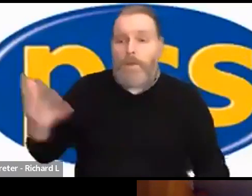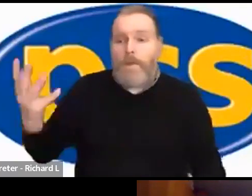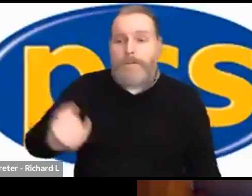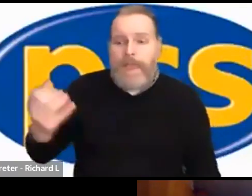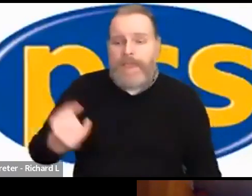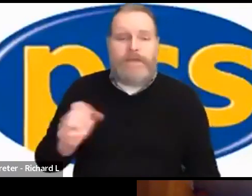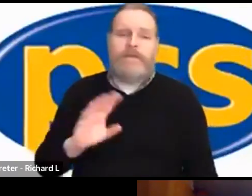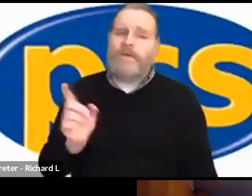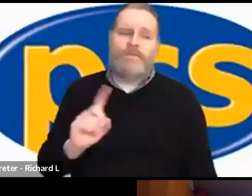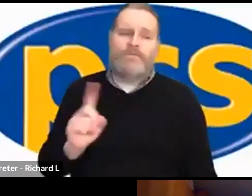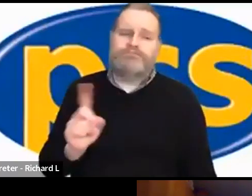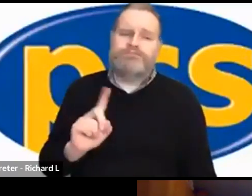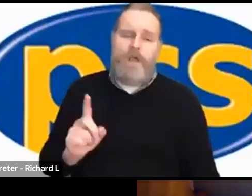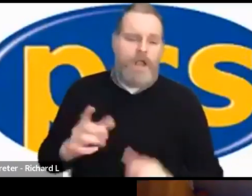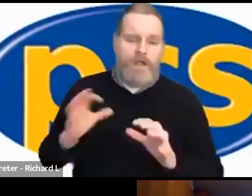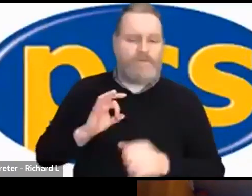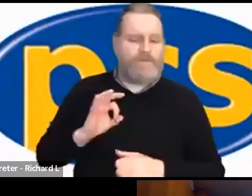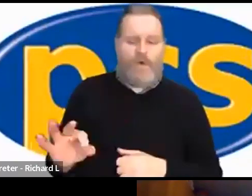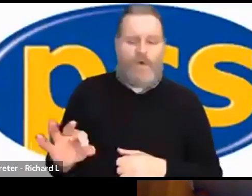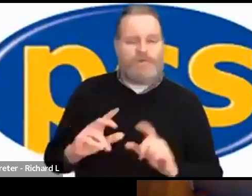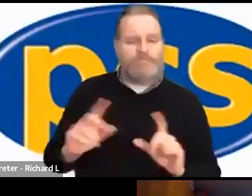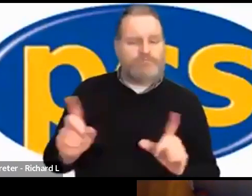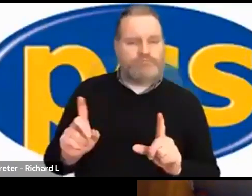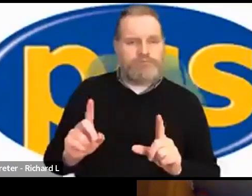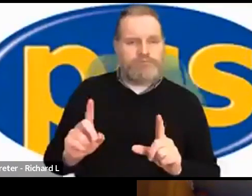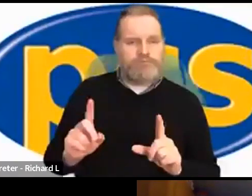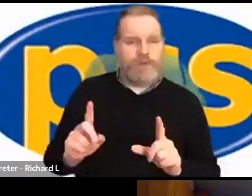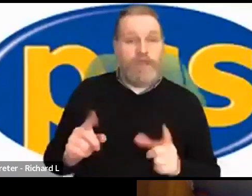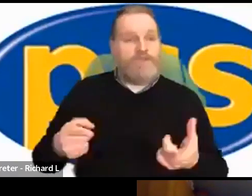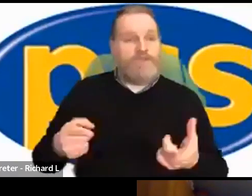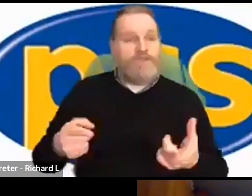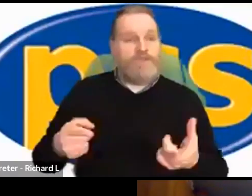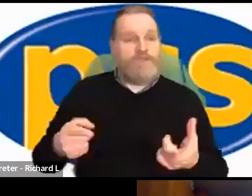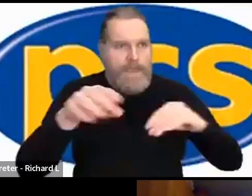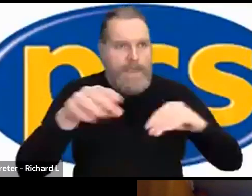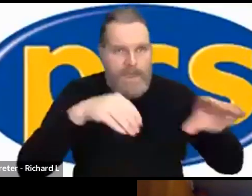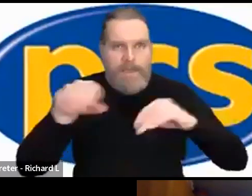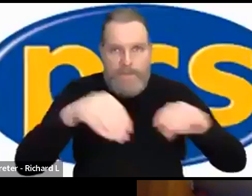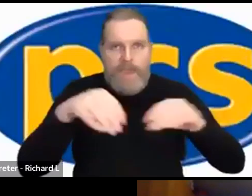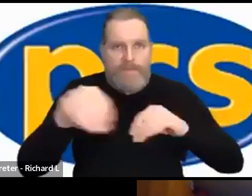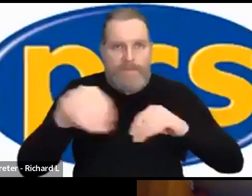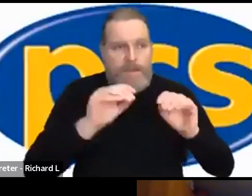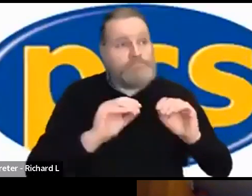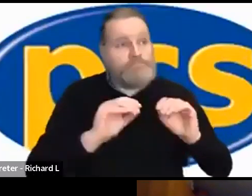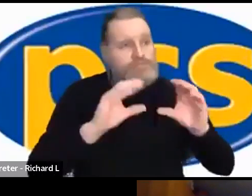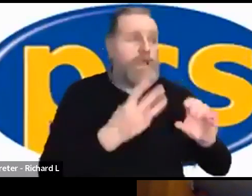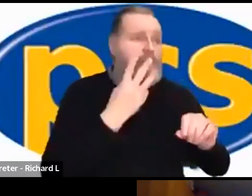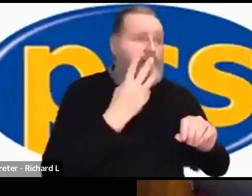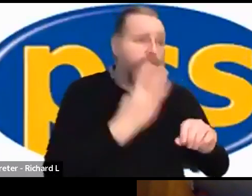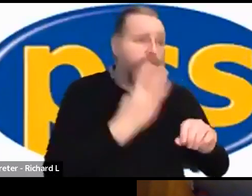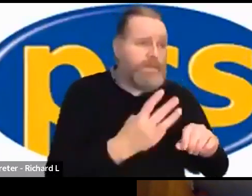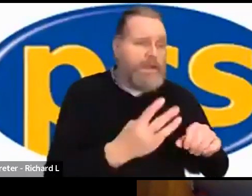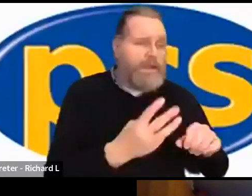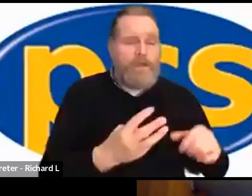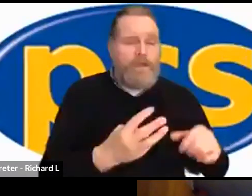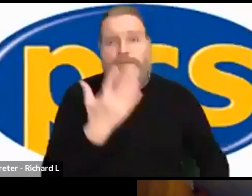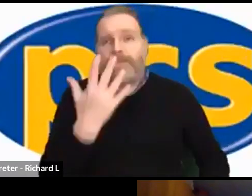id strikes, which means all of us would struggle to afford the campaign, the campaign, that we want the campaign, that we want to on the government. So the sustained act action is building action is building pressure, and the more we do that, the more